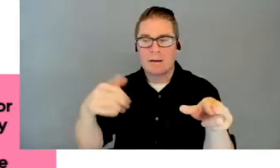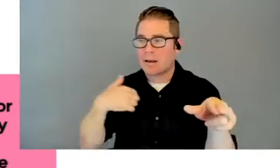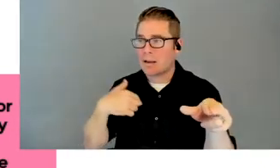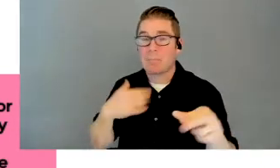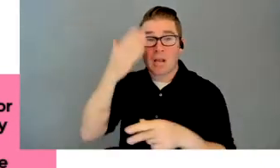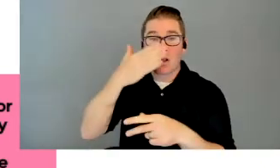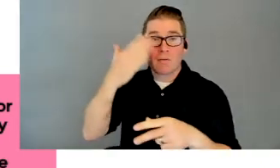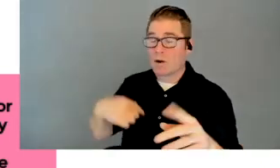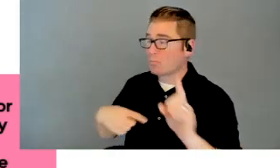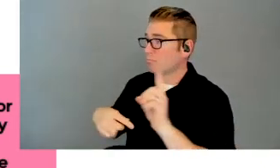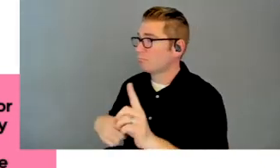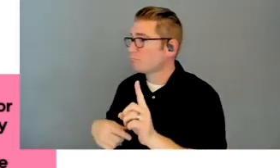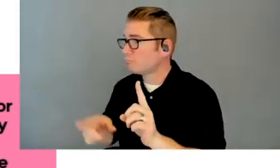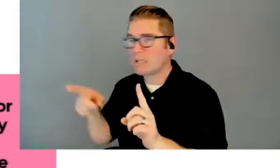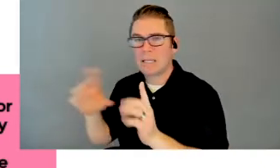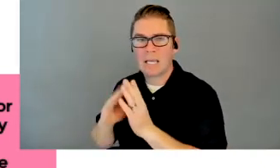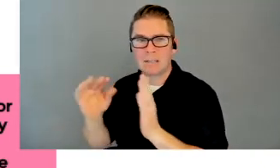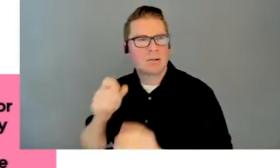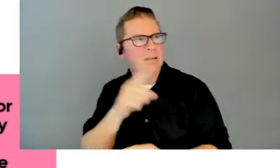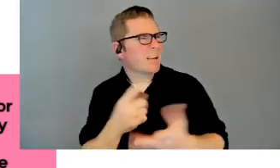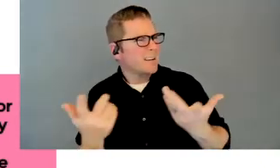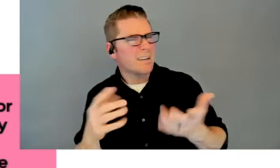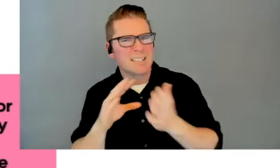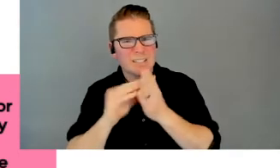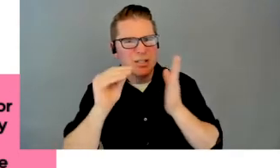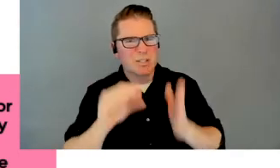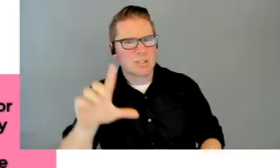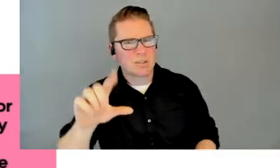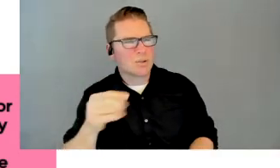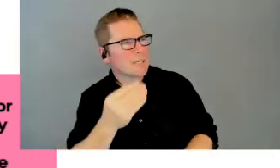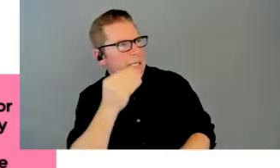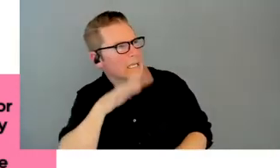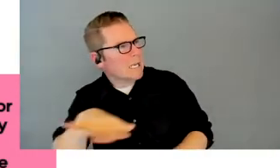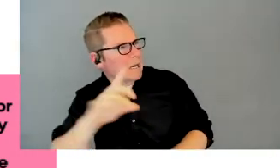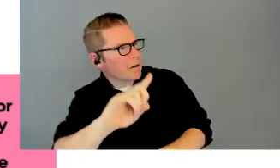Can you tell me where the student lounges and it's right here. It's right behind. You're almost there.